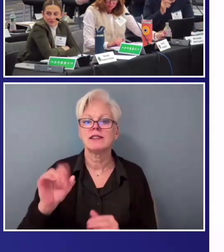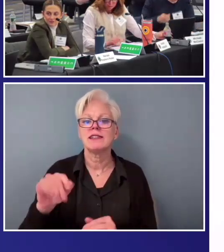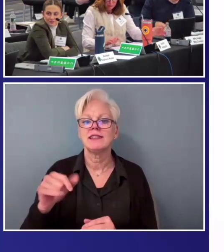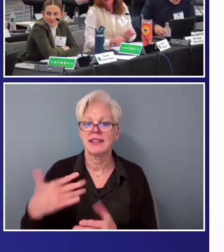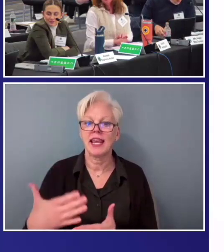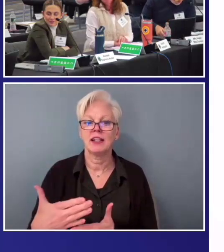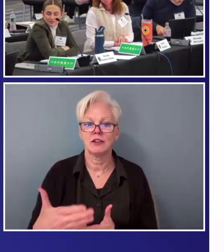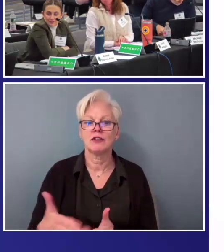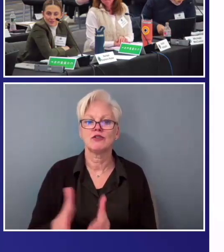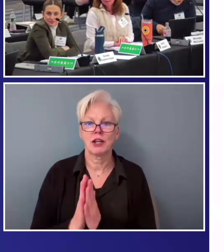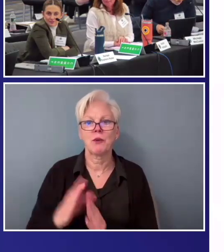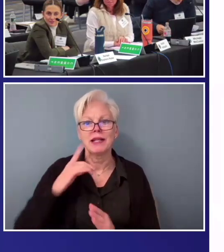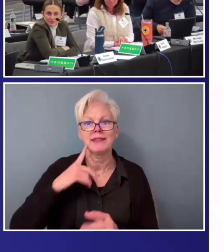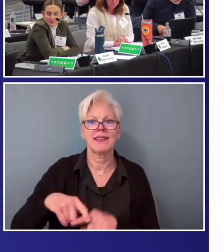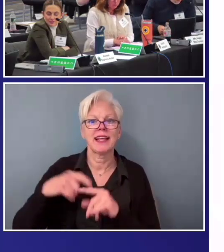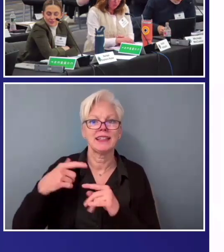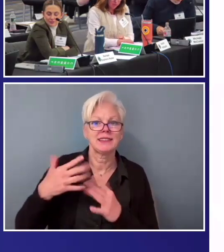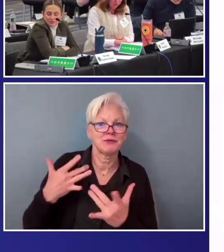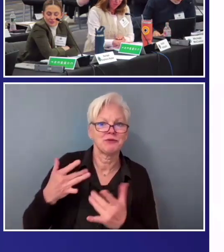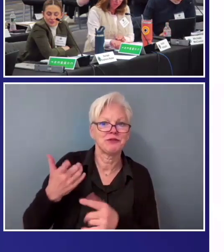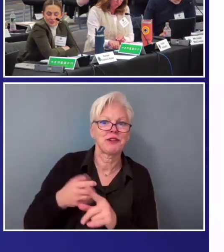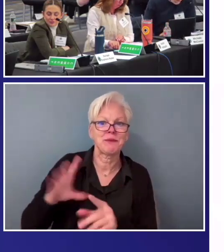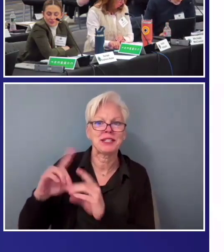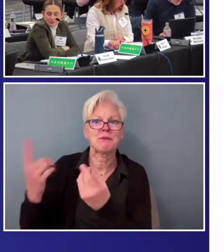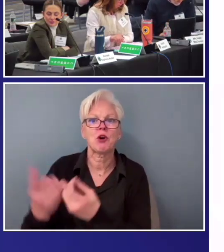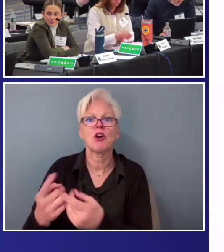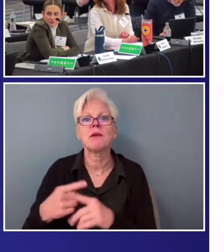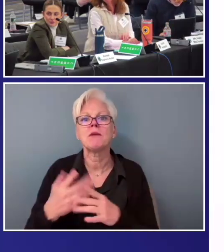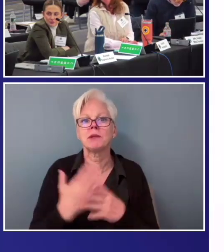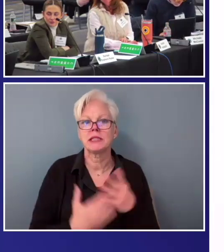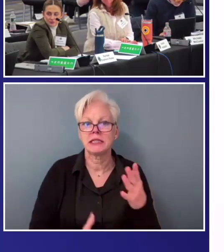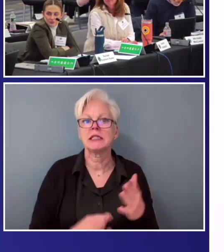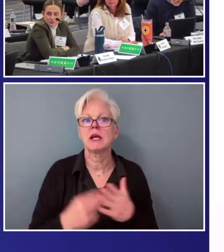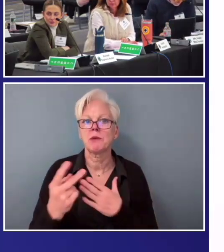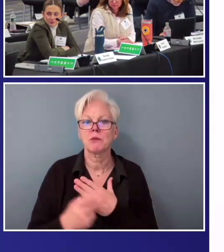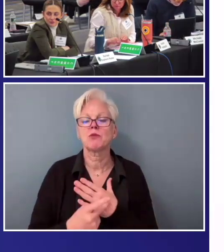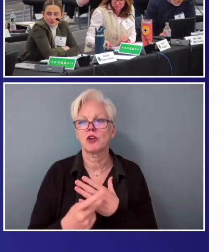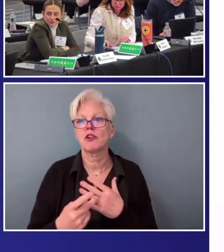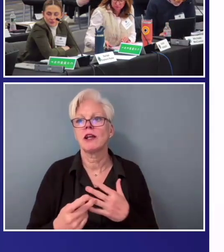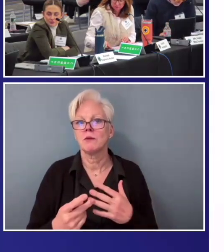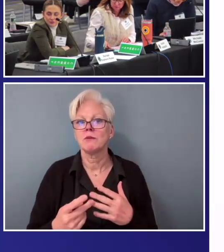the Department that some of these programs that active duty service members are